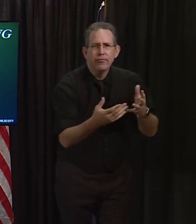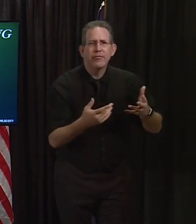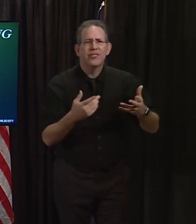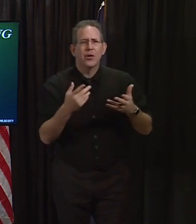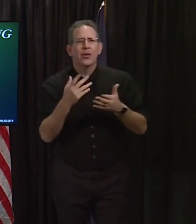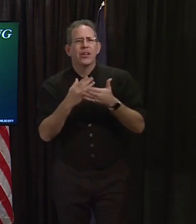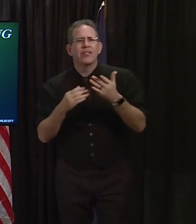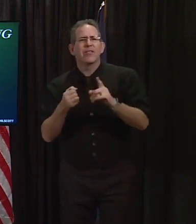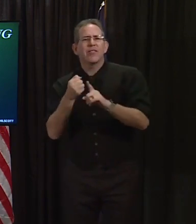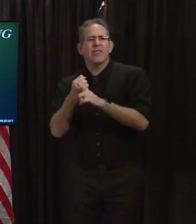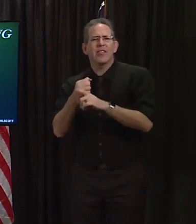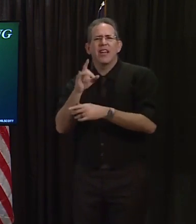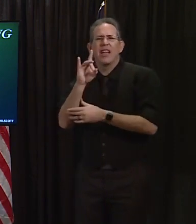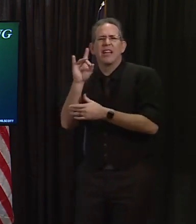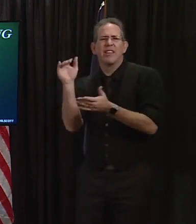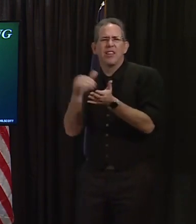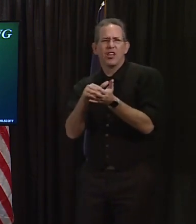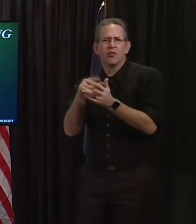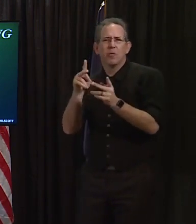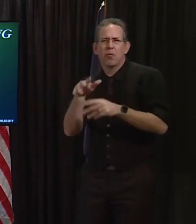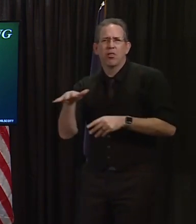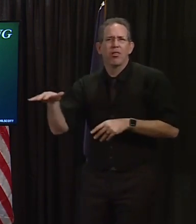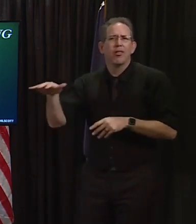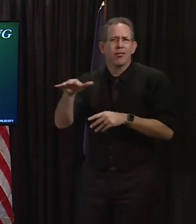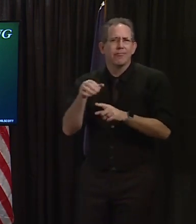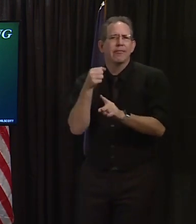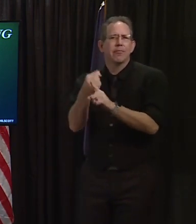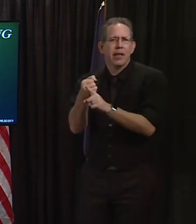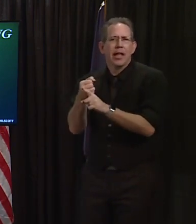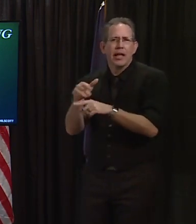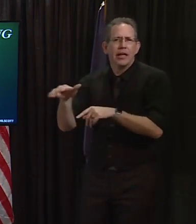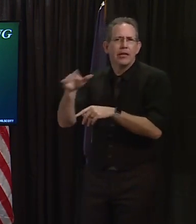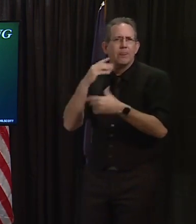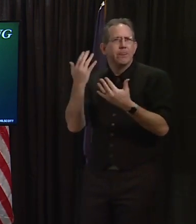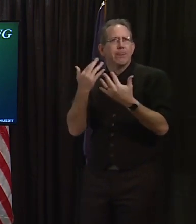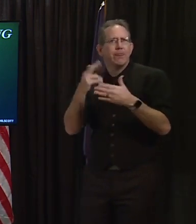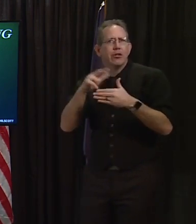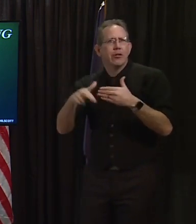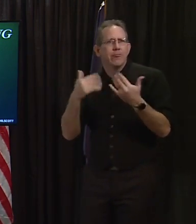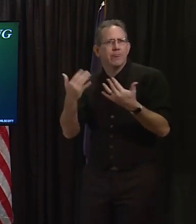to people in Vermont. These tests were done on January six and January seven.